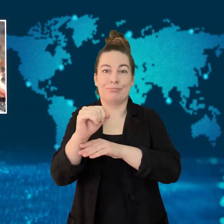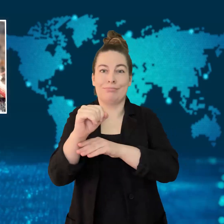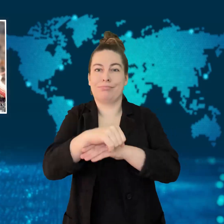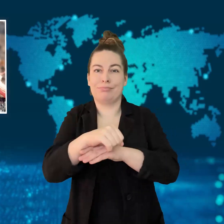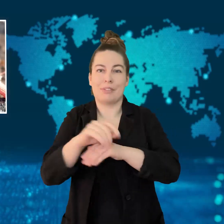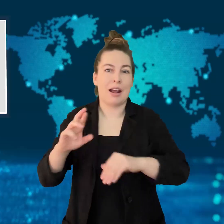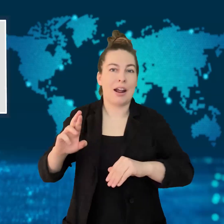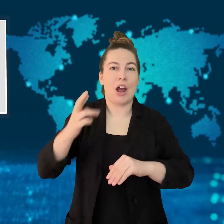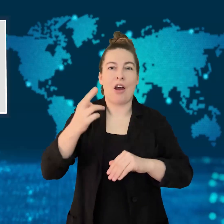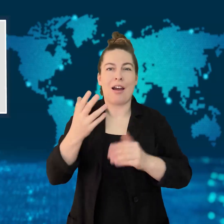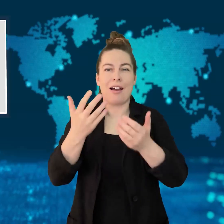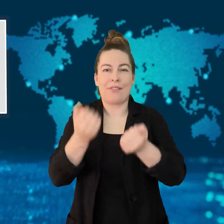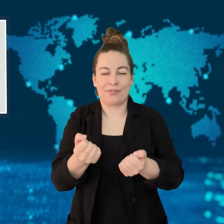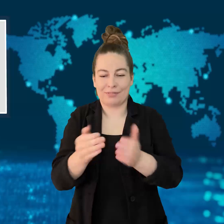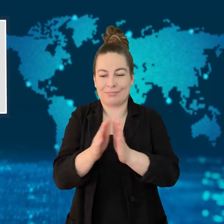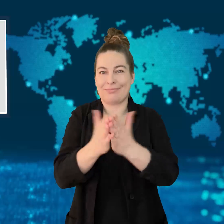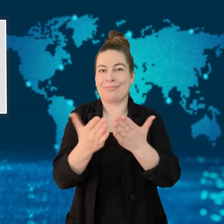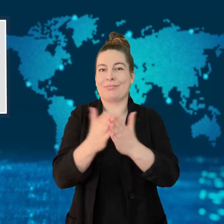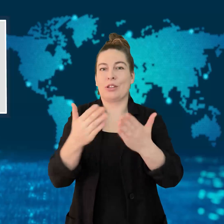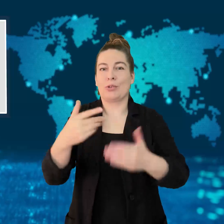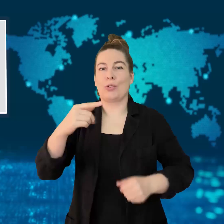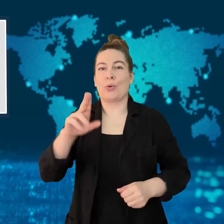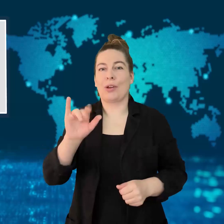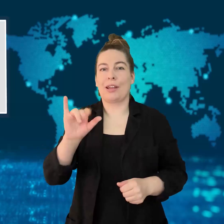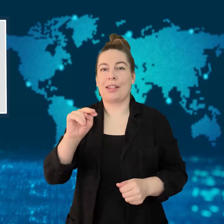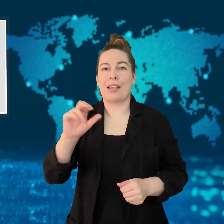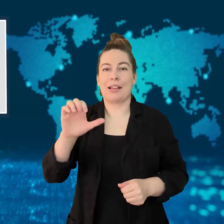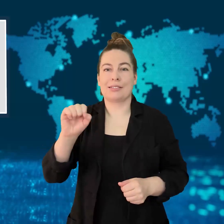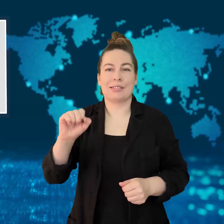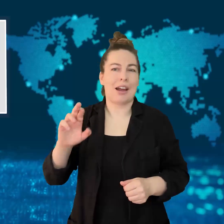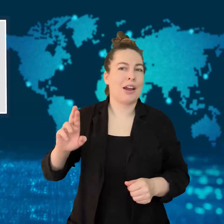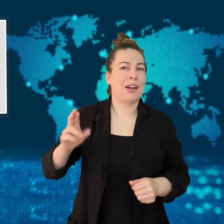which is on April 4th every year.